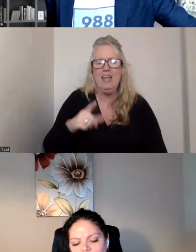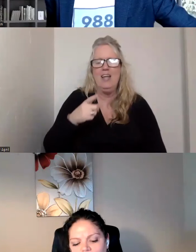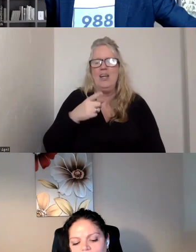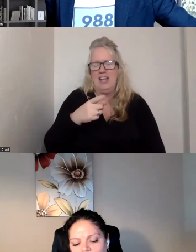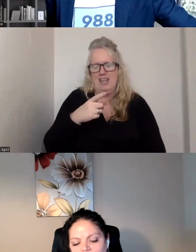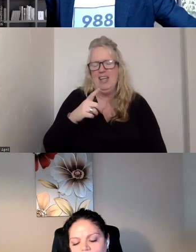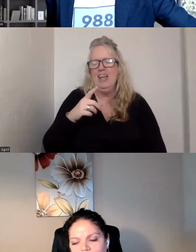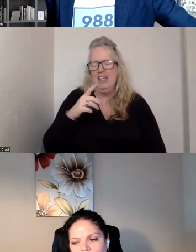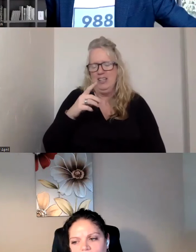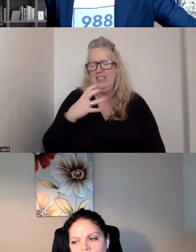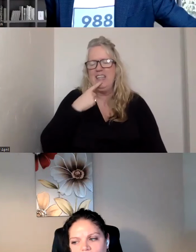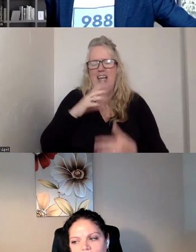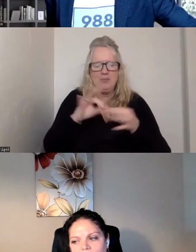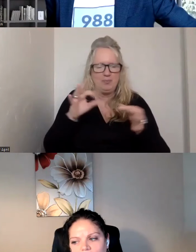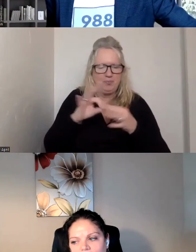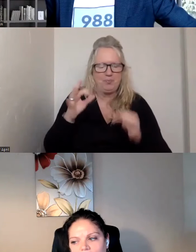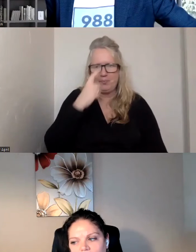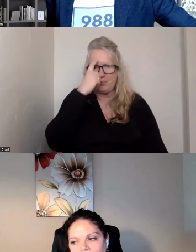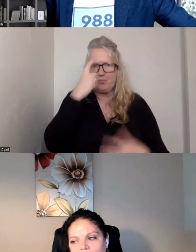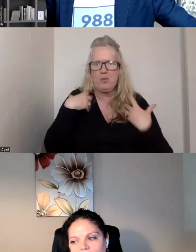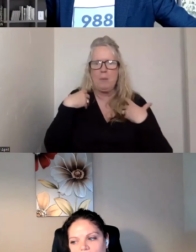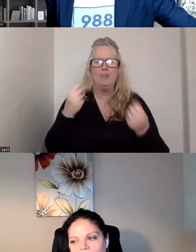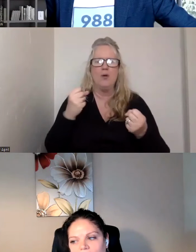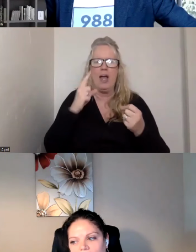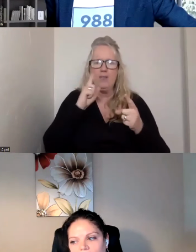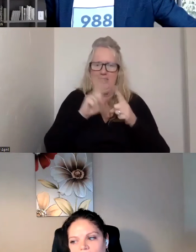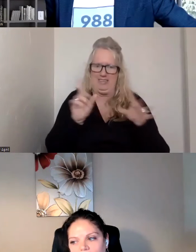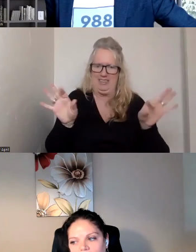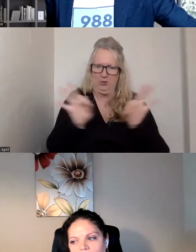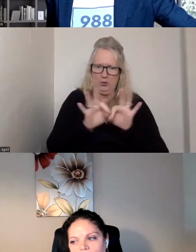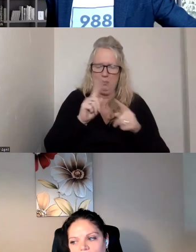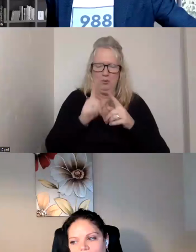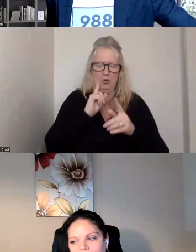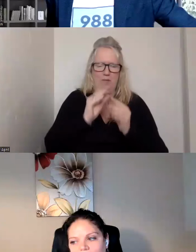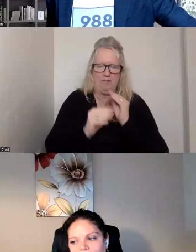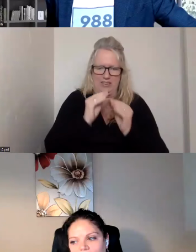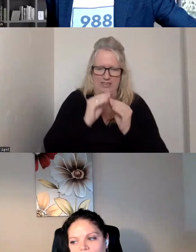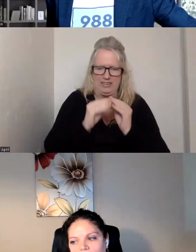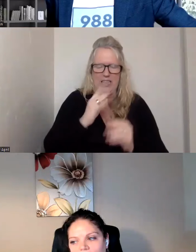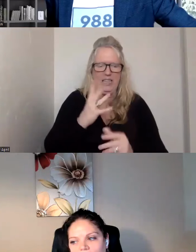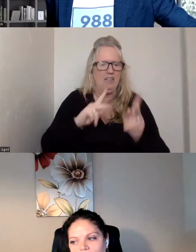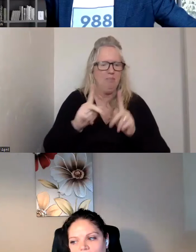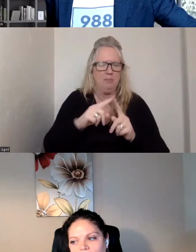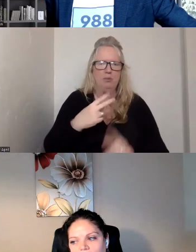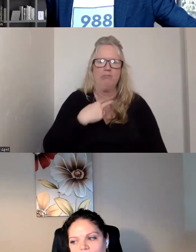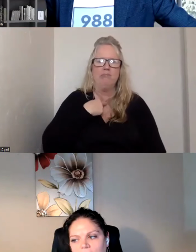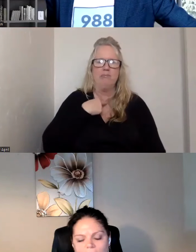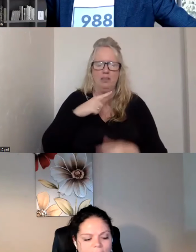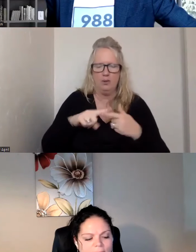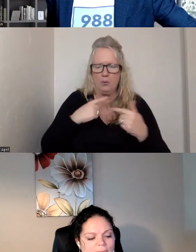STATED THAT CRITICAL HEALTH IS IMPORTANT FOR NOT GETTING STUCK AND WAITING FOR SERVICE.